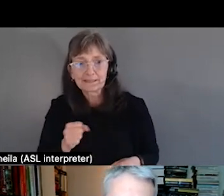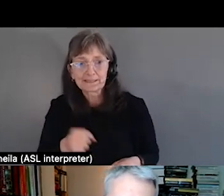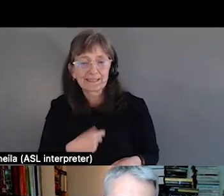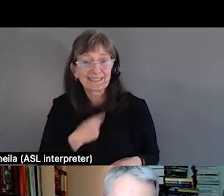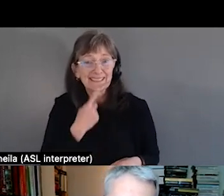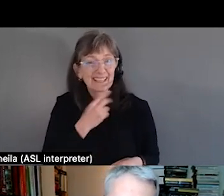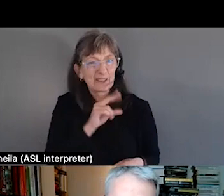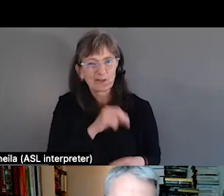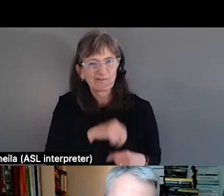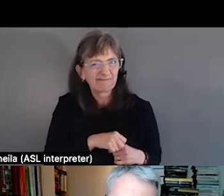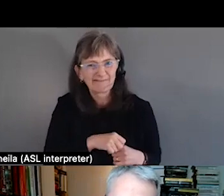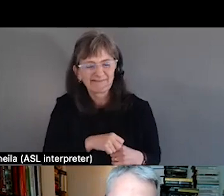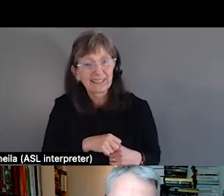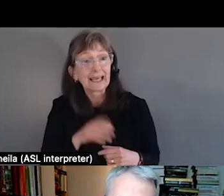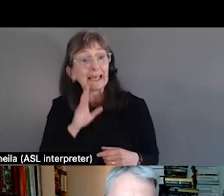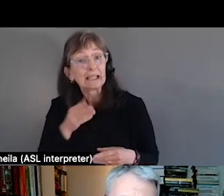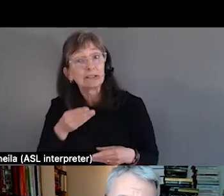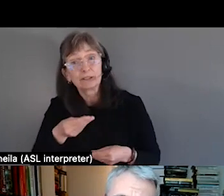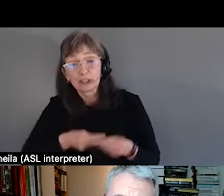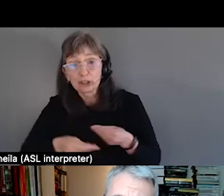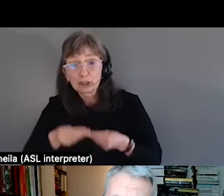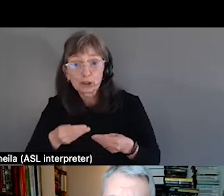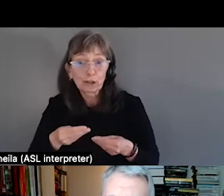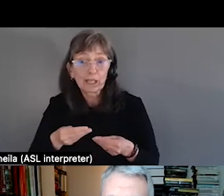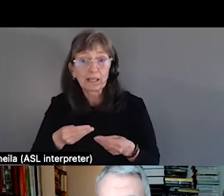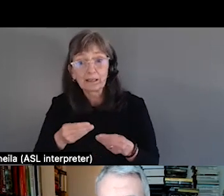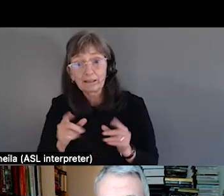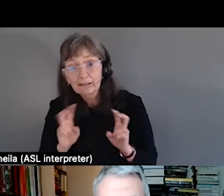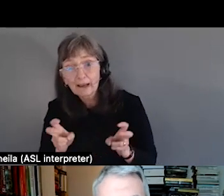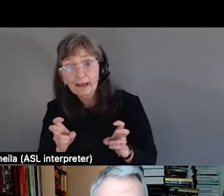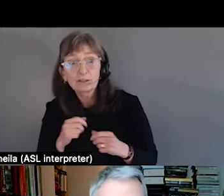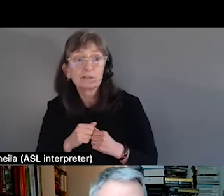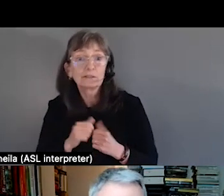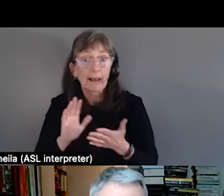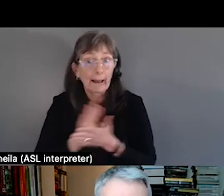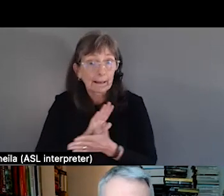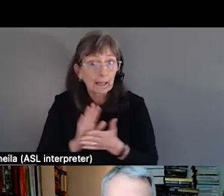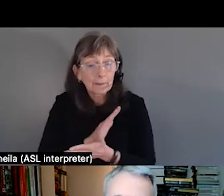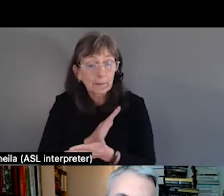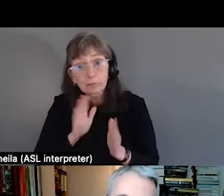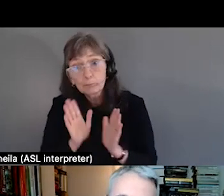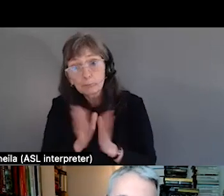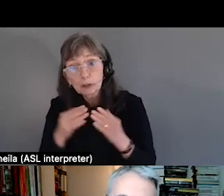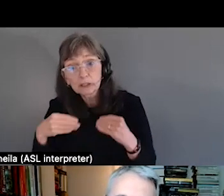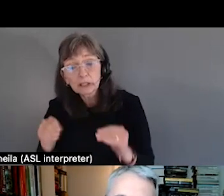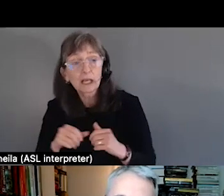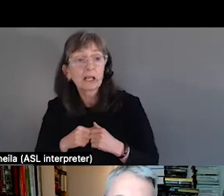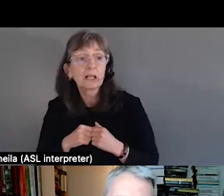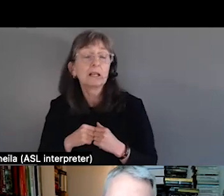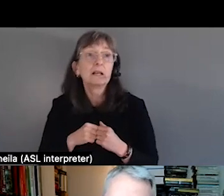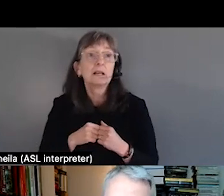became the leading academic book seller. It's been a very significant mail order player. It's got its